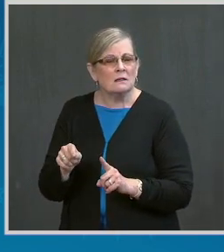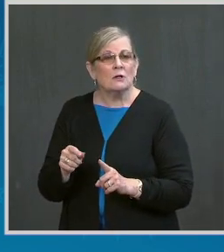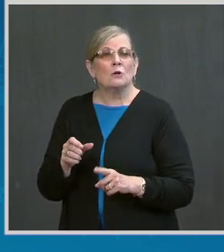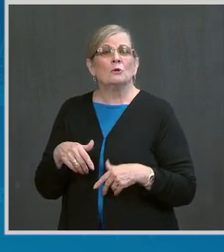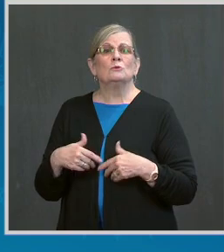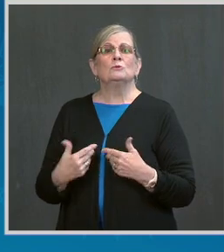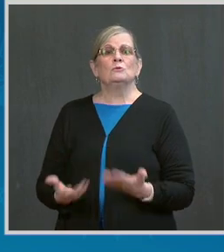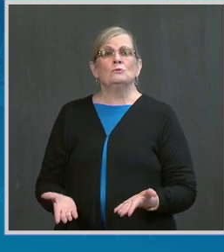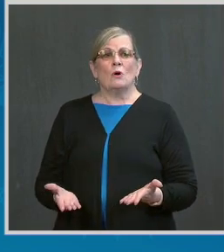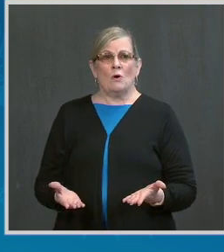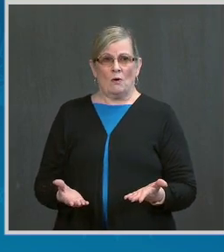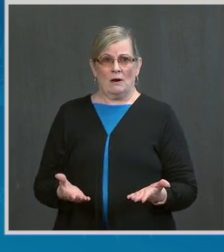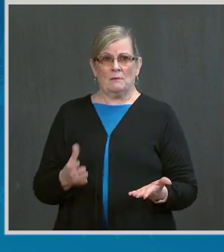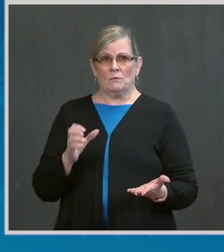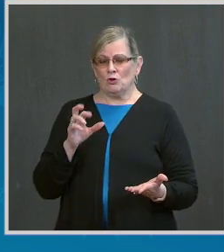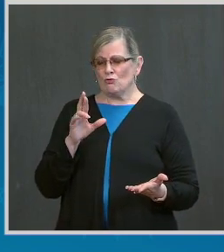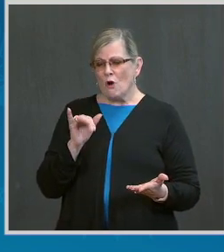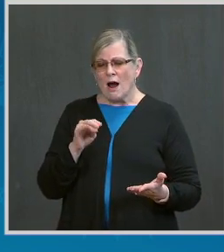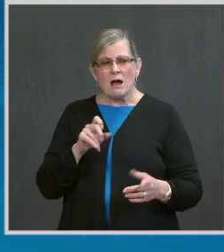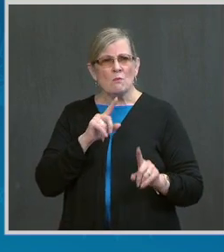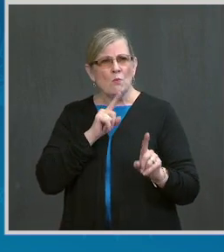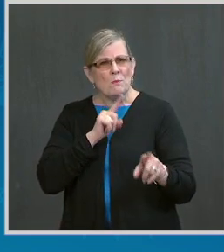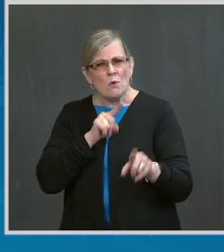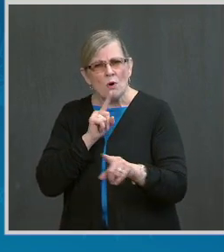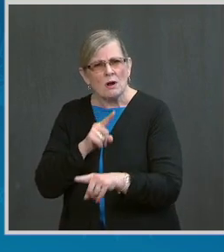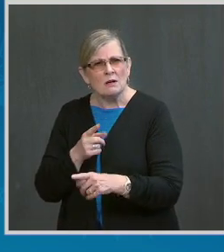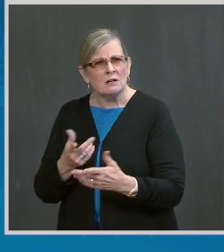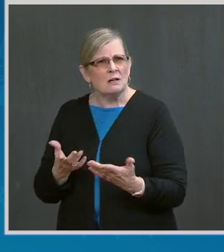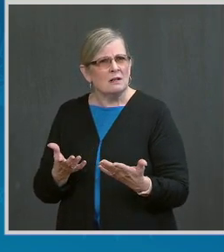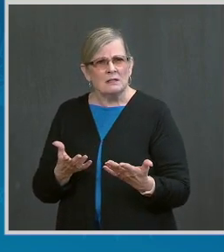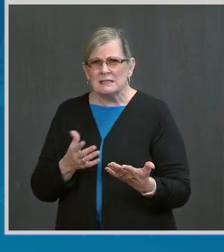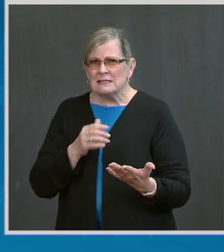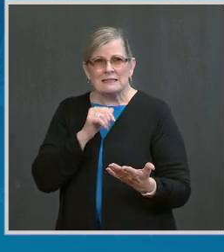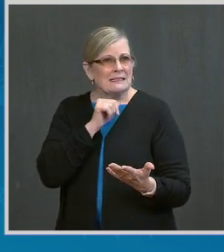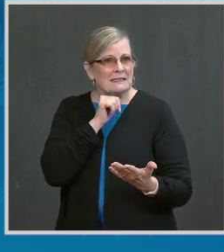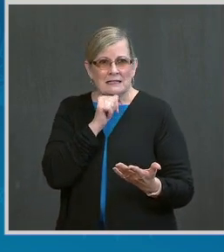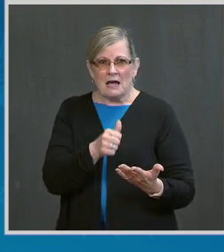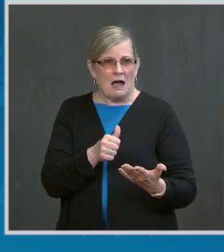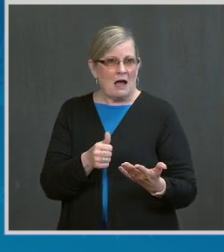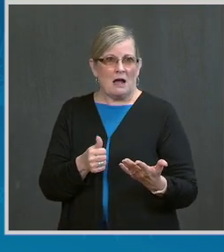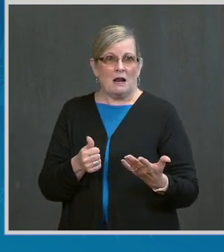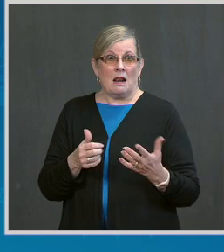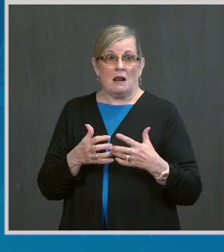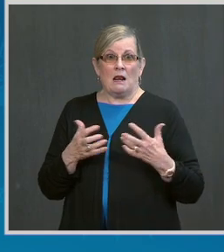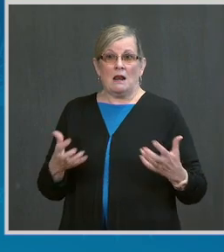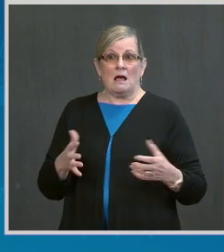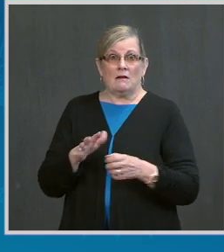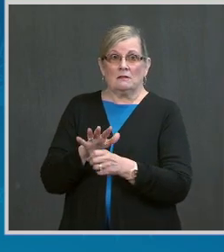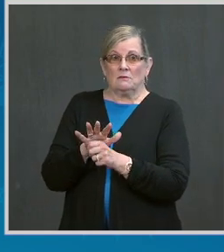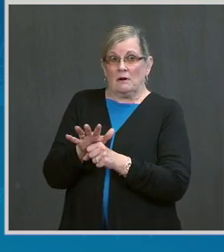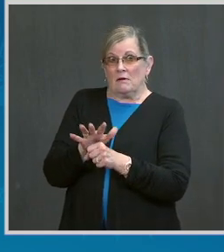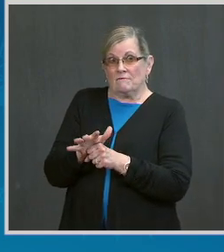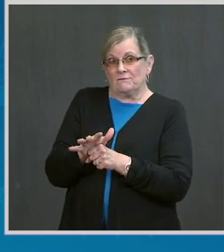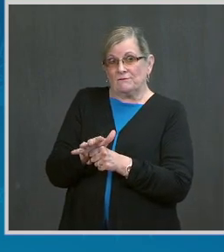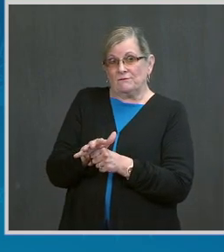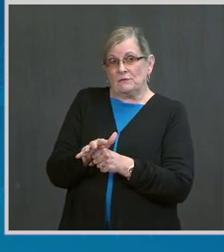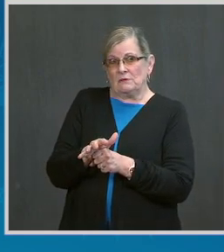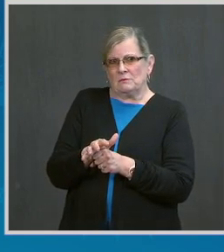those numbers are always underreported. So, the numbers I just shared with you are not an accurate reflection necessarily